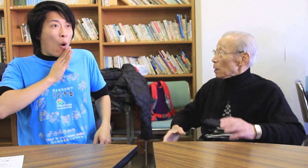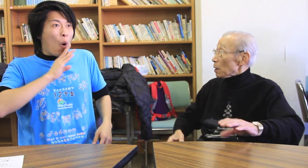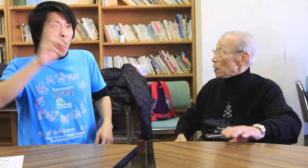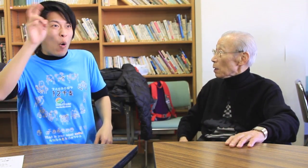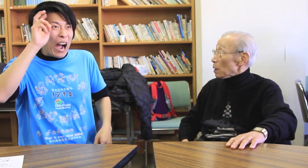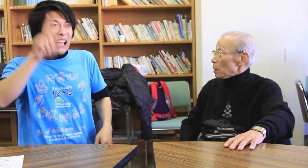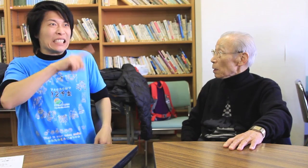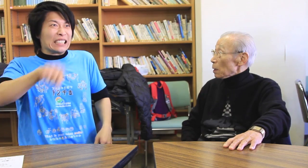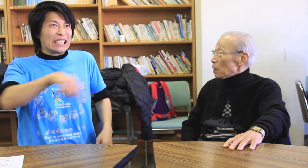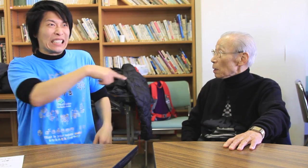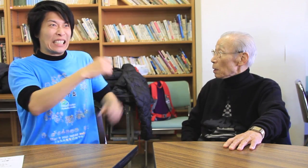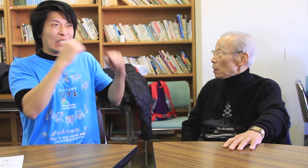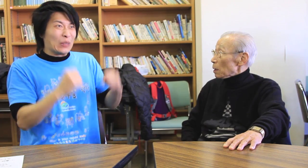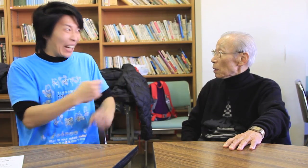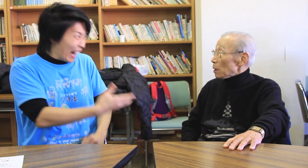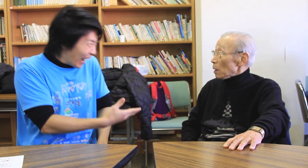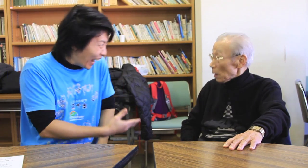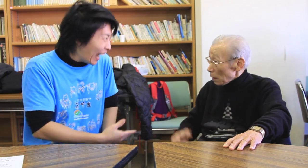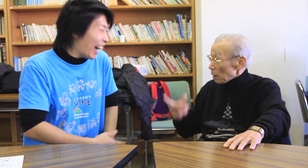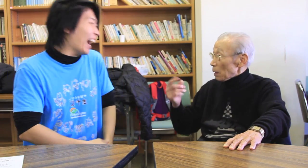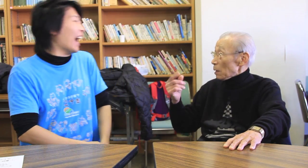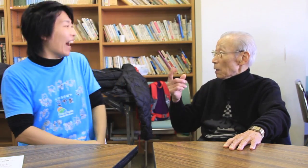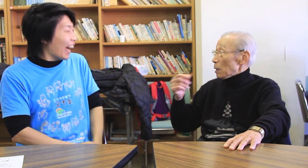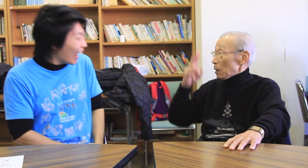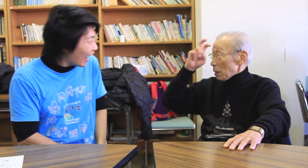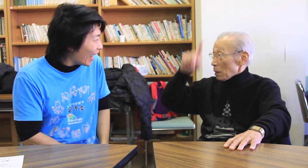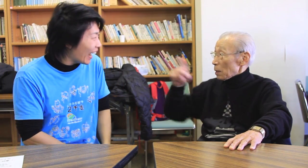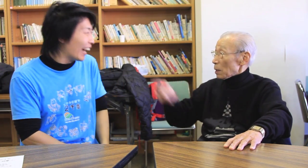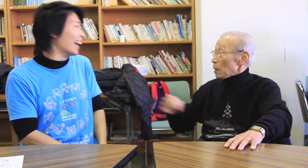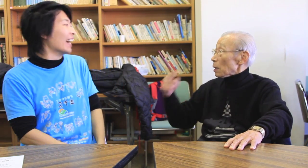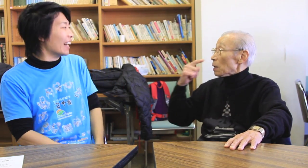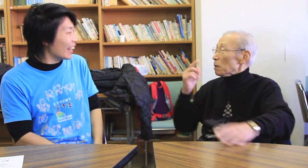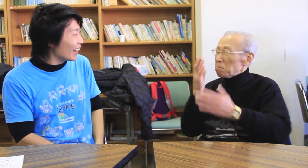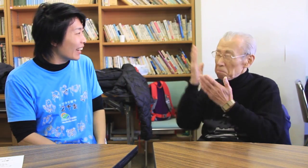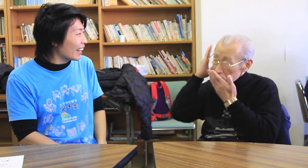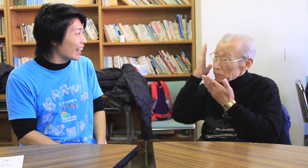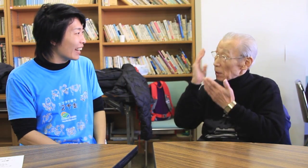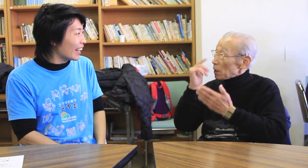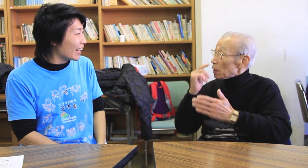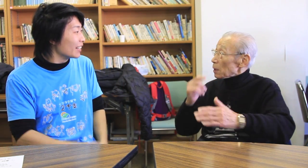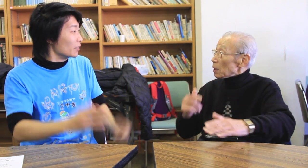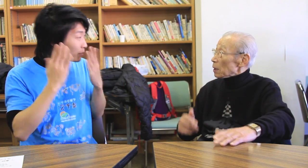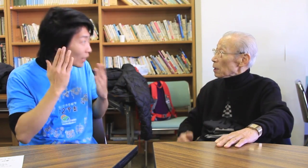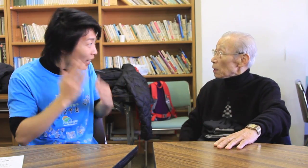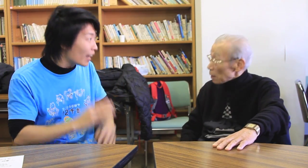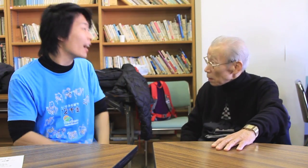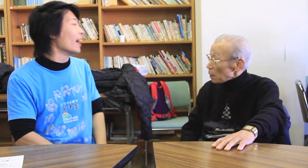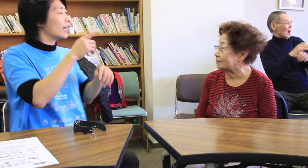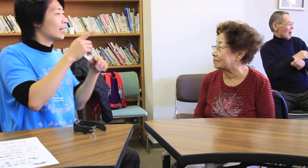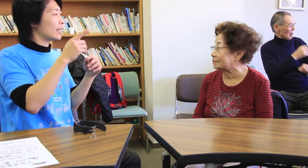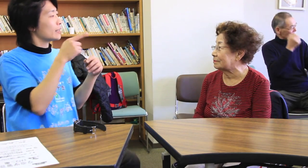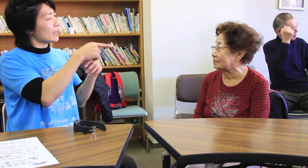Danny: A real Osakan! Yamada-san: Yes, that's right, I'm Osakan. I'm completely Deaf.